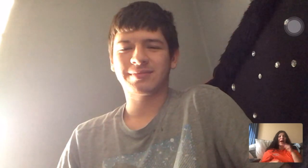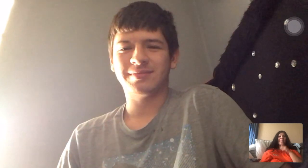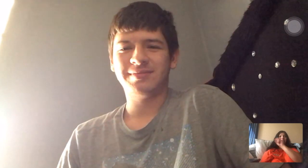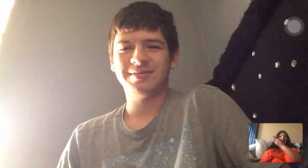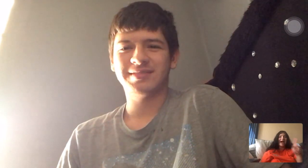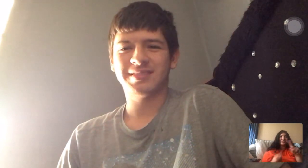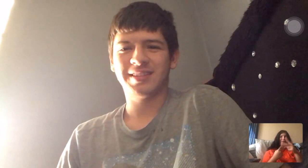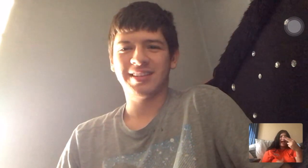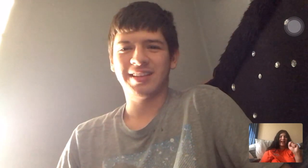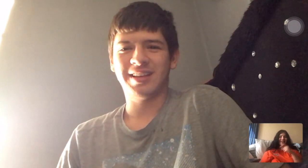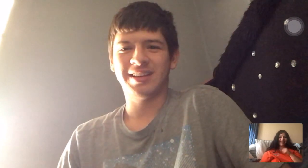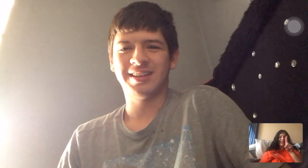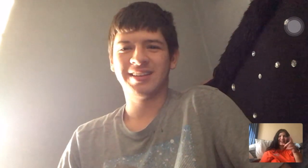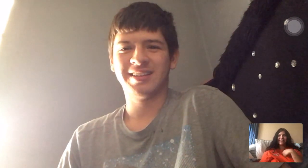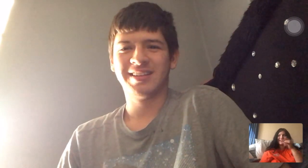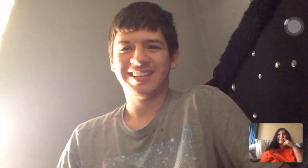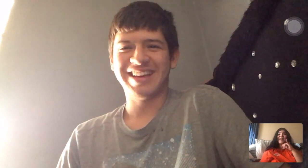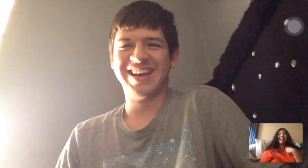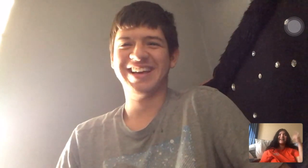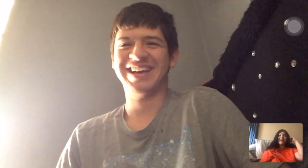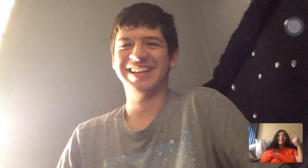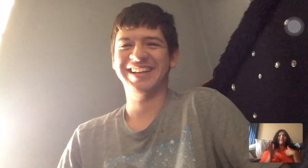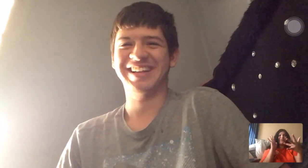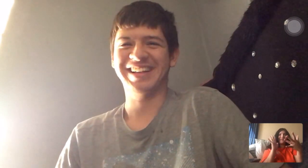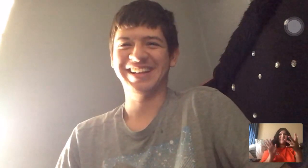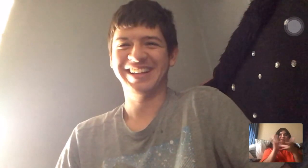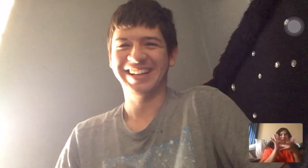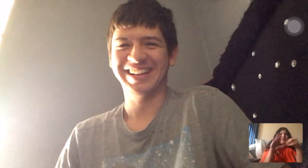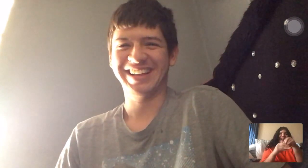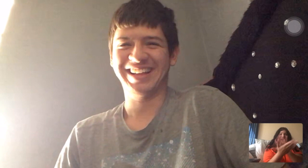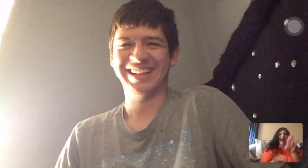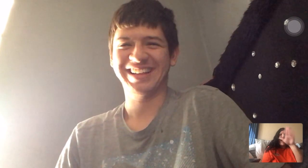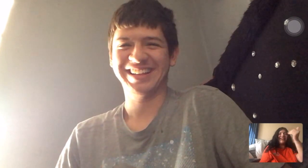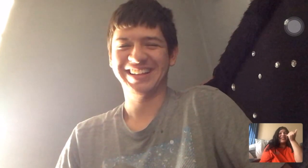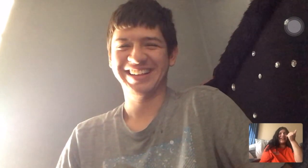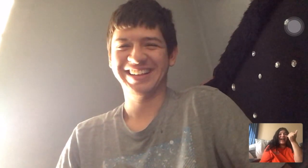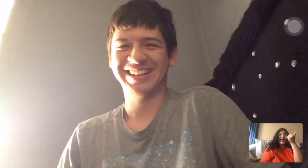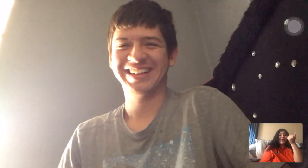So when I come back to high school but in the back of my mind, I am a freshman in college. You know?